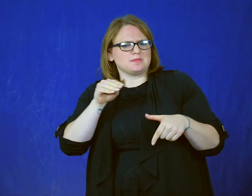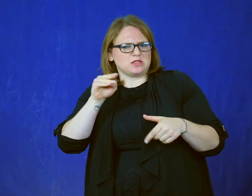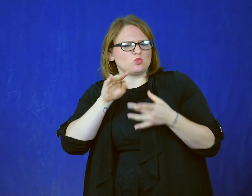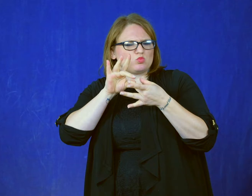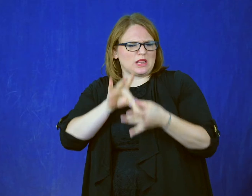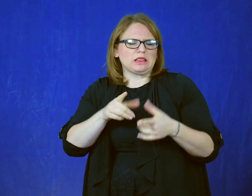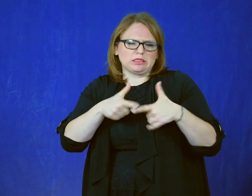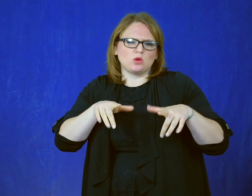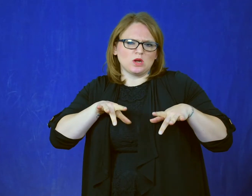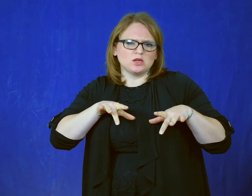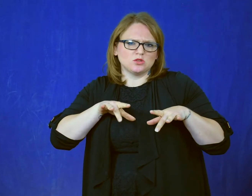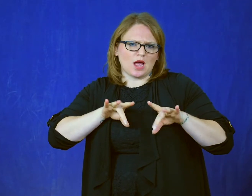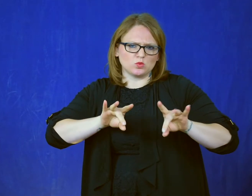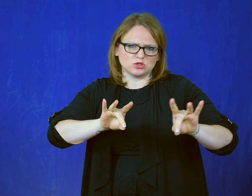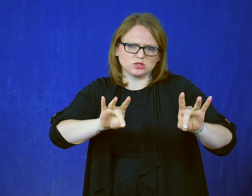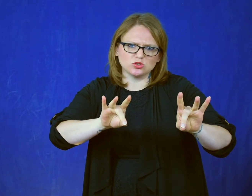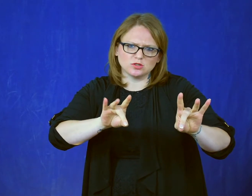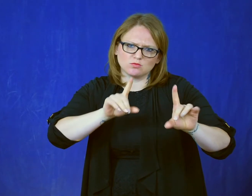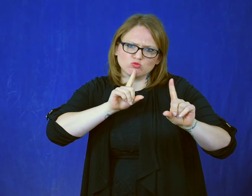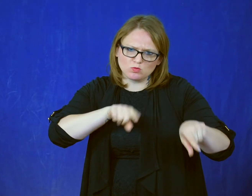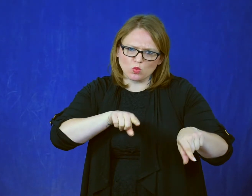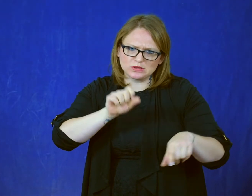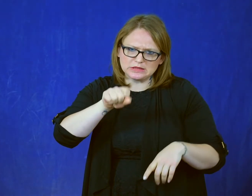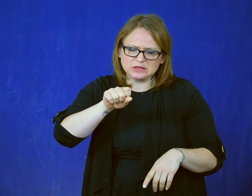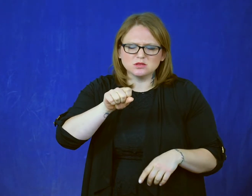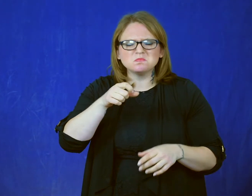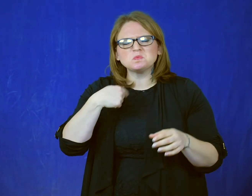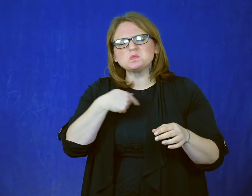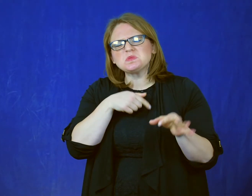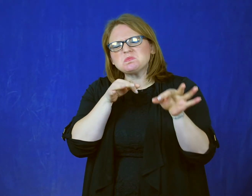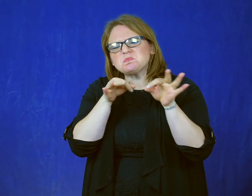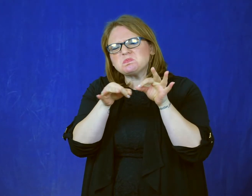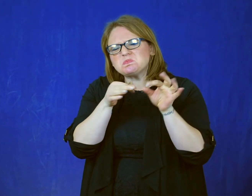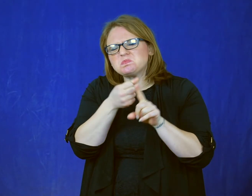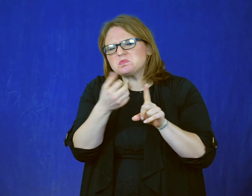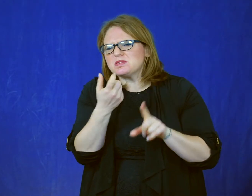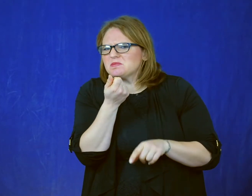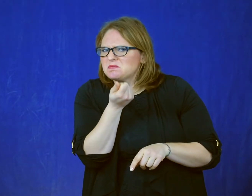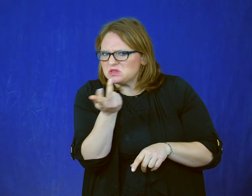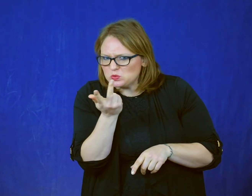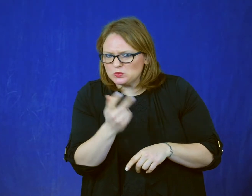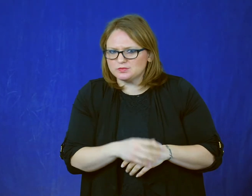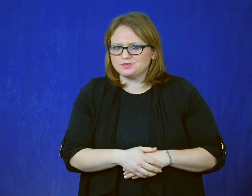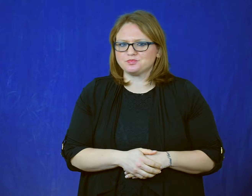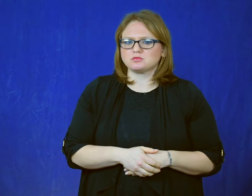language acquisition and reporting. We will briefly explain each law.